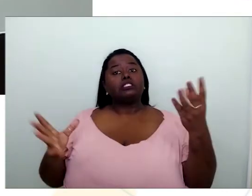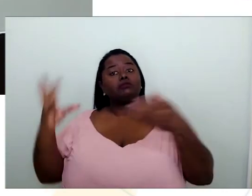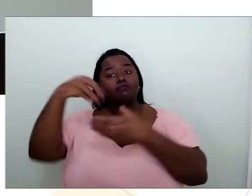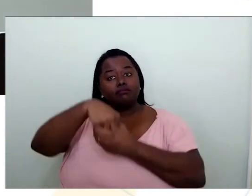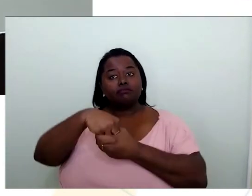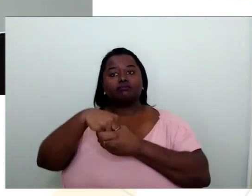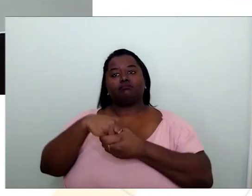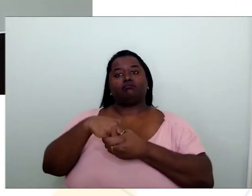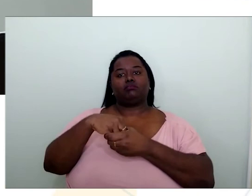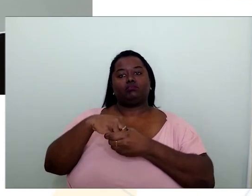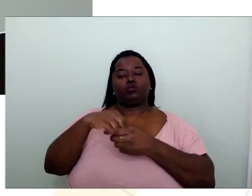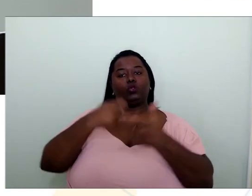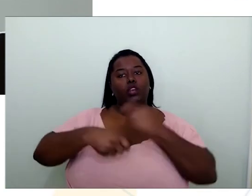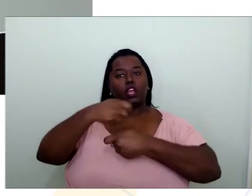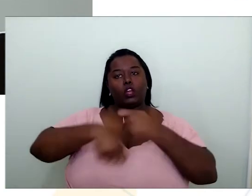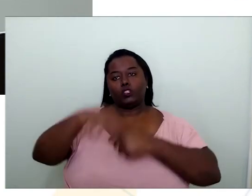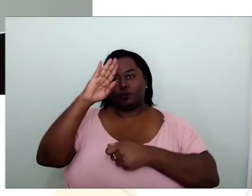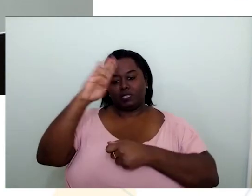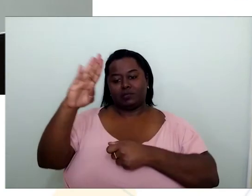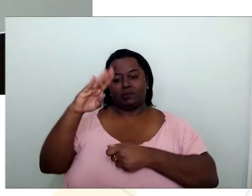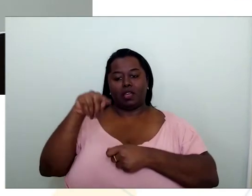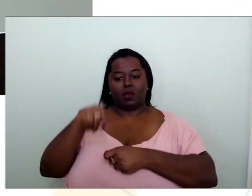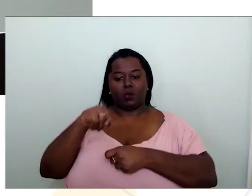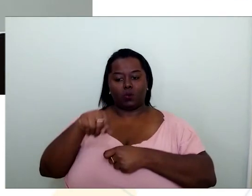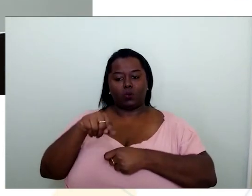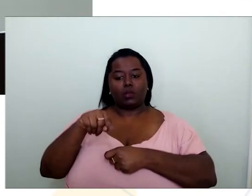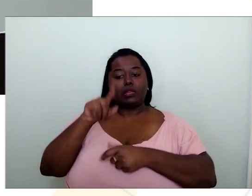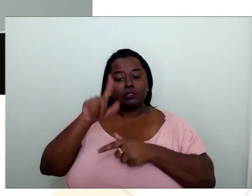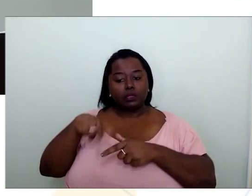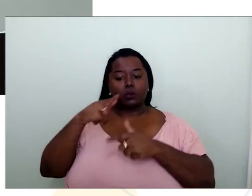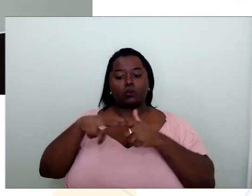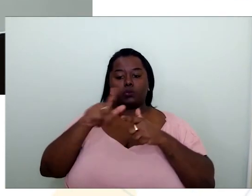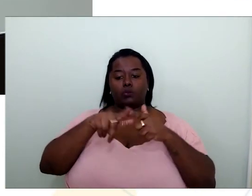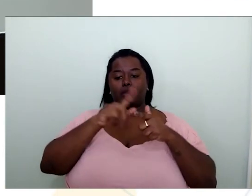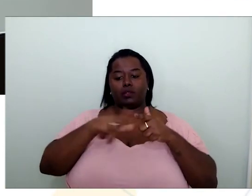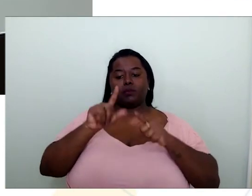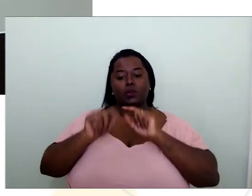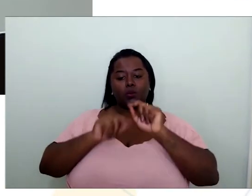core businesses and that's where the problem lies with organizations